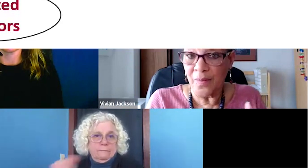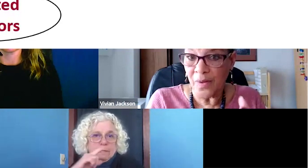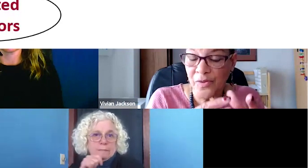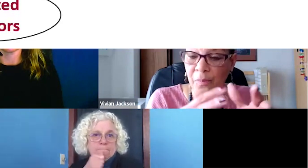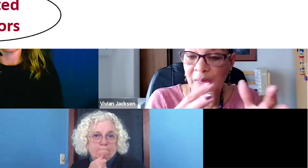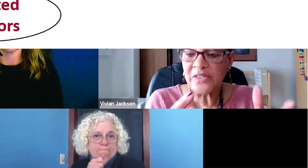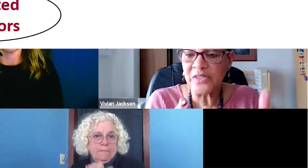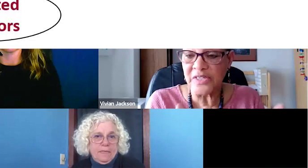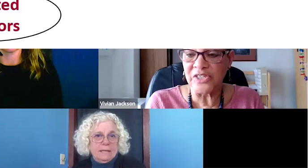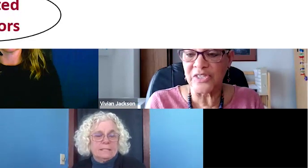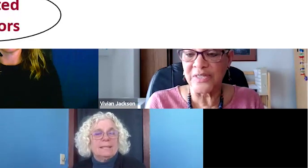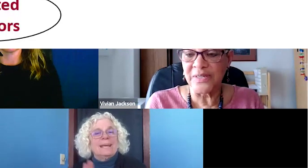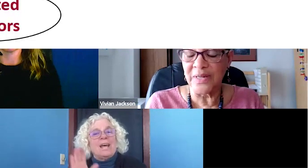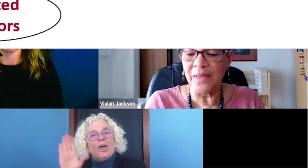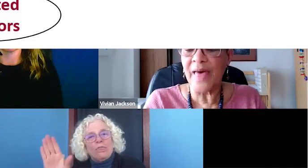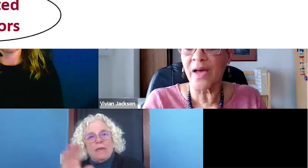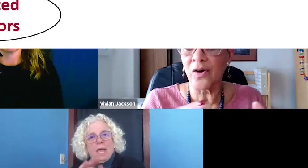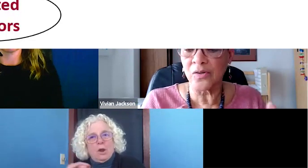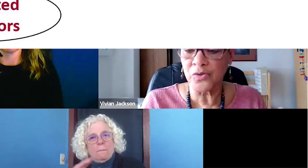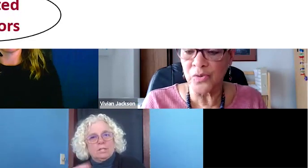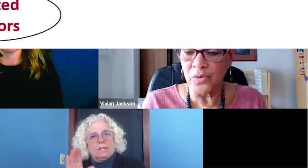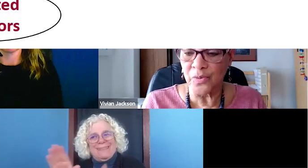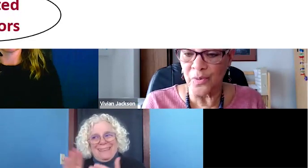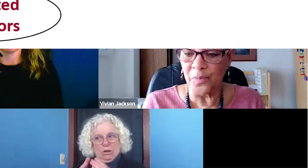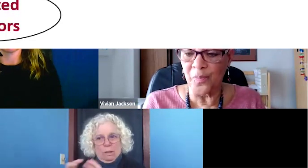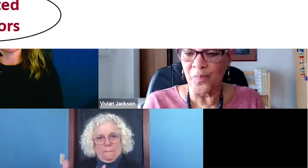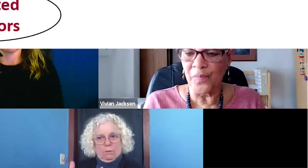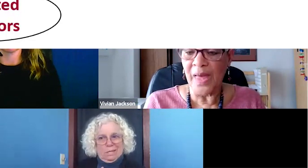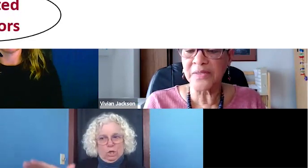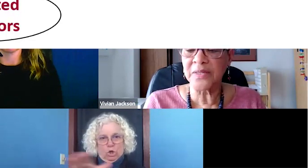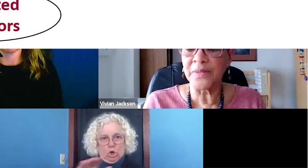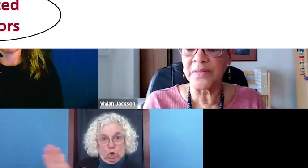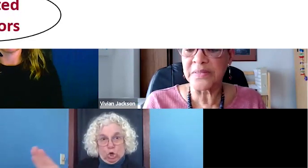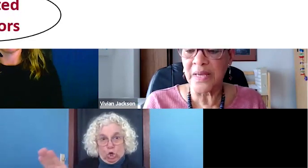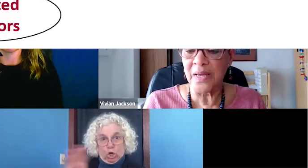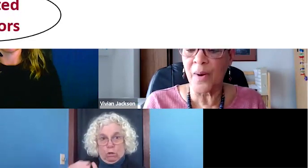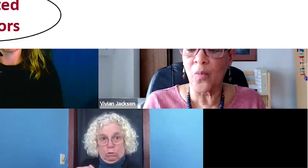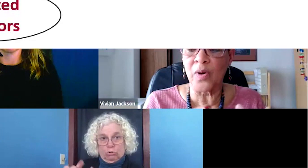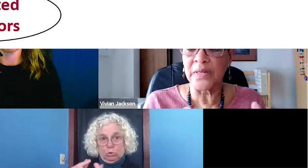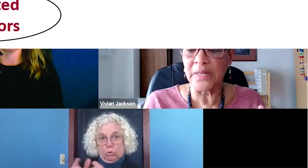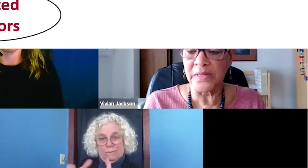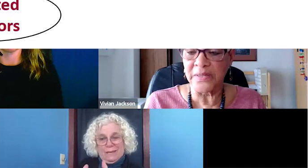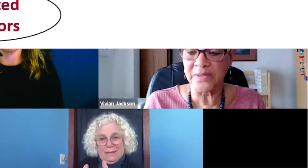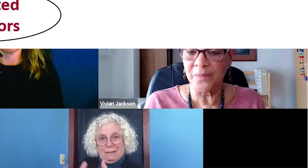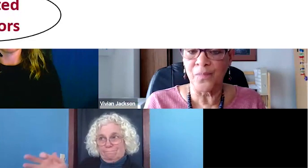because the message in that cultural group had something to say about what it is